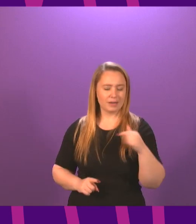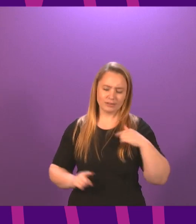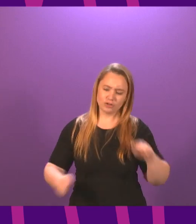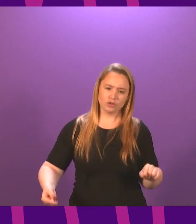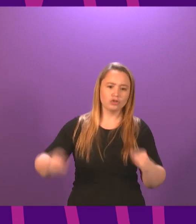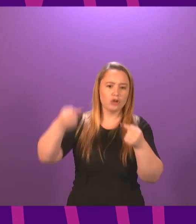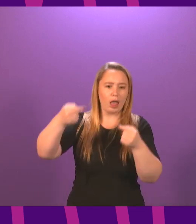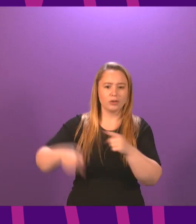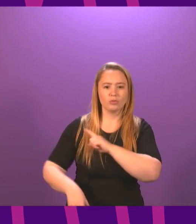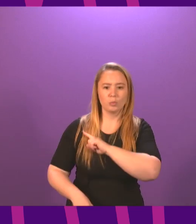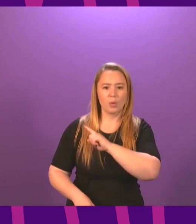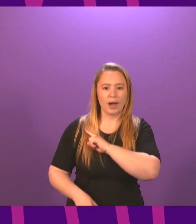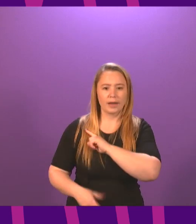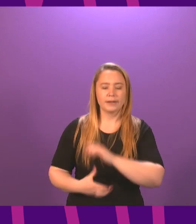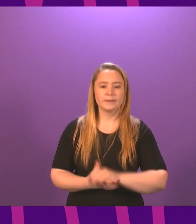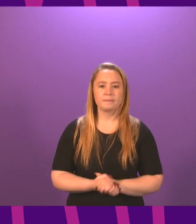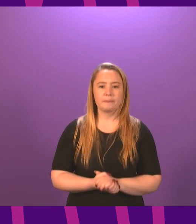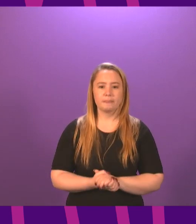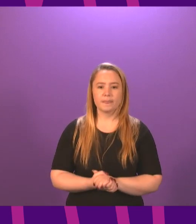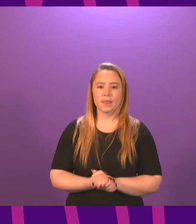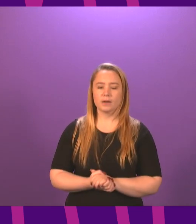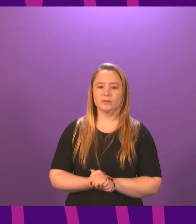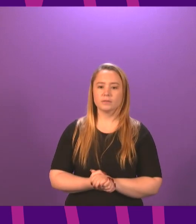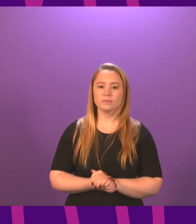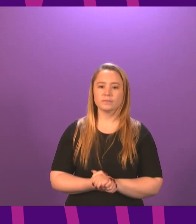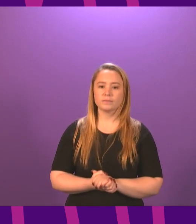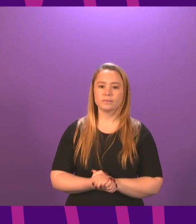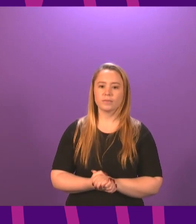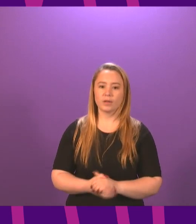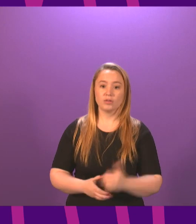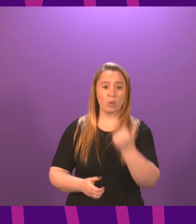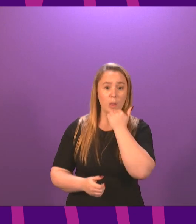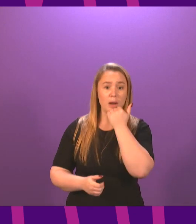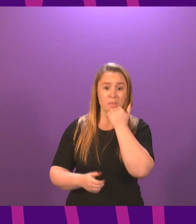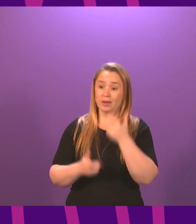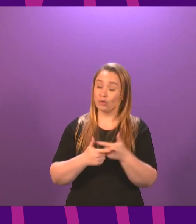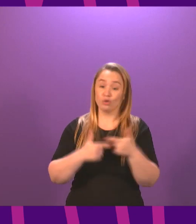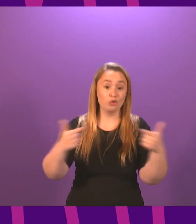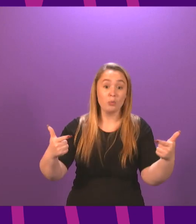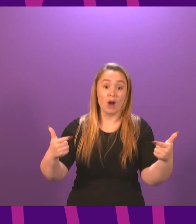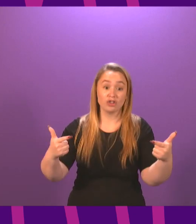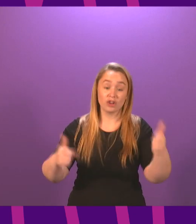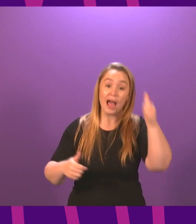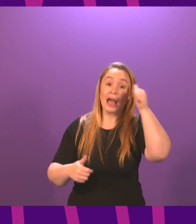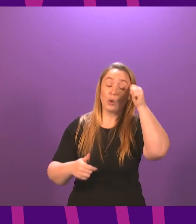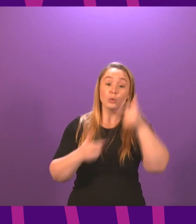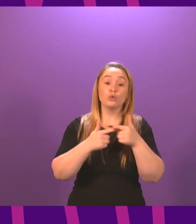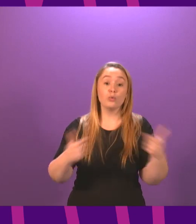the reason why I challenge that. Let me say that the number is too high—I am not suggesting